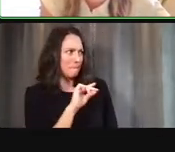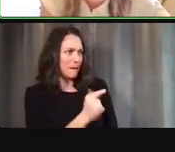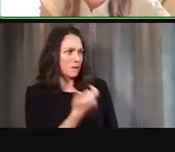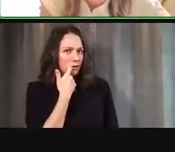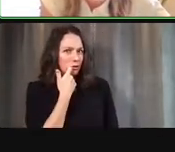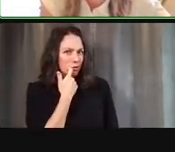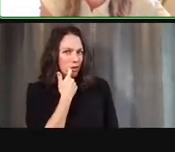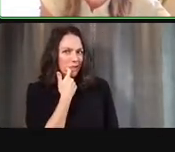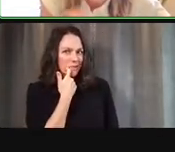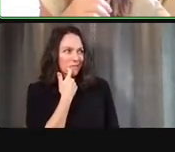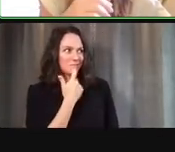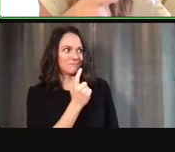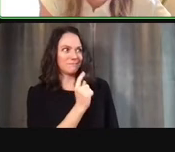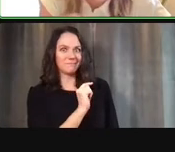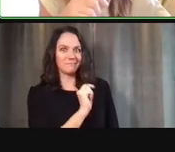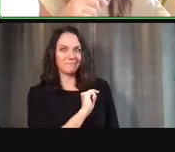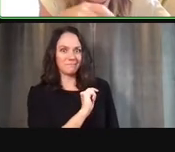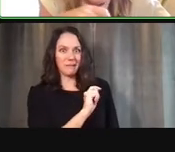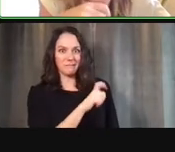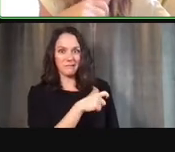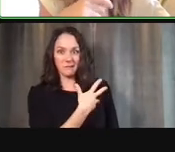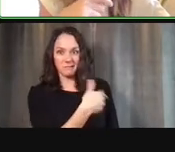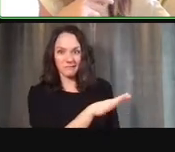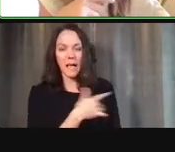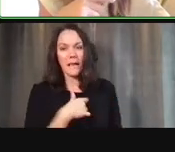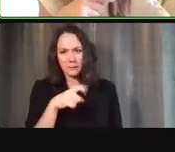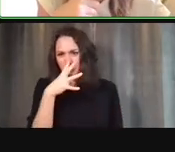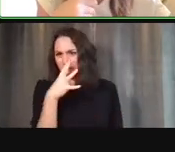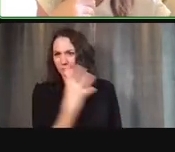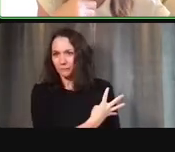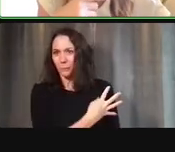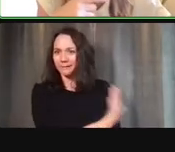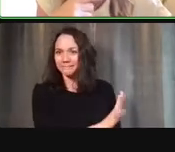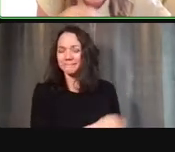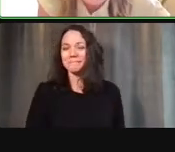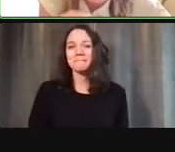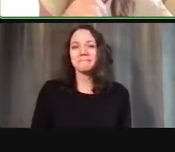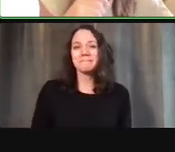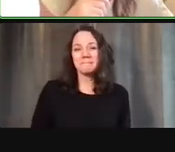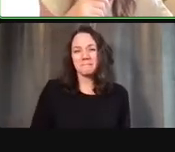He wants to go outside, so I'm going to ignore him for one moment.